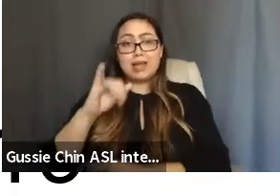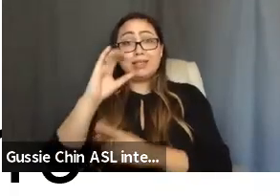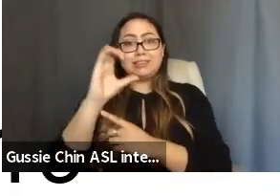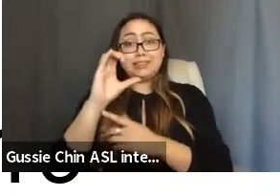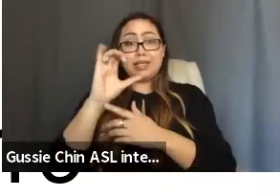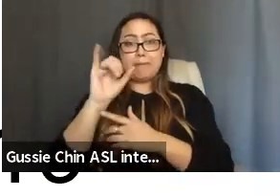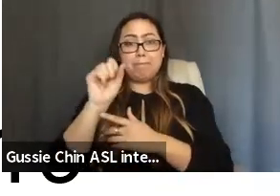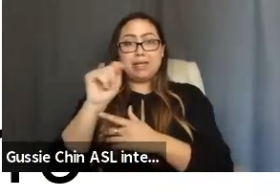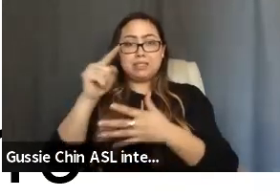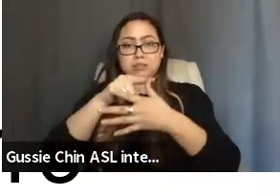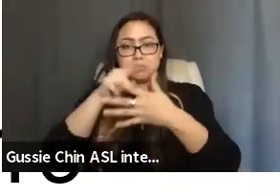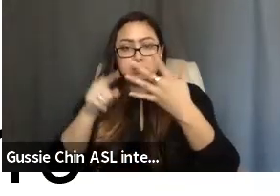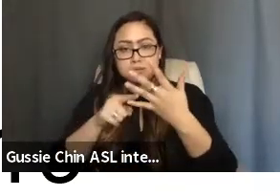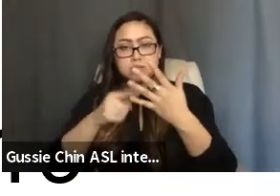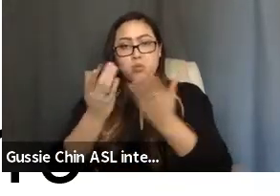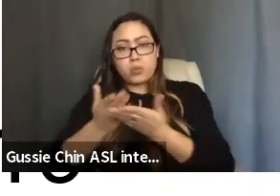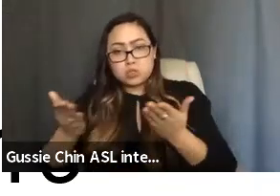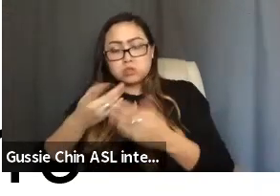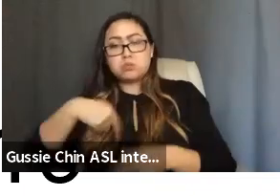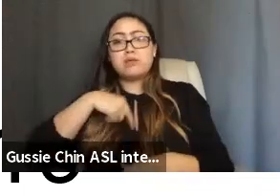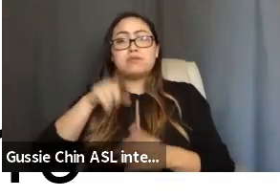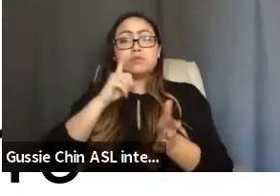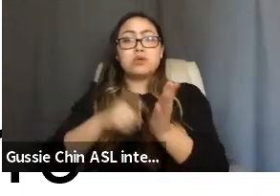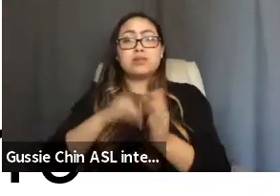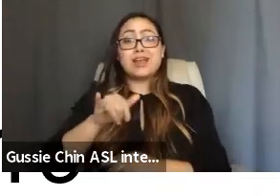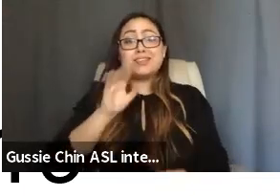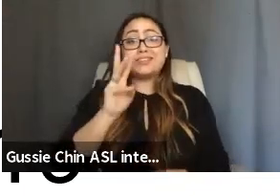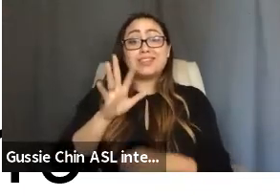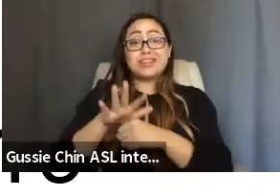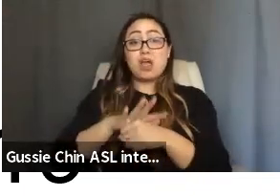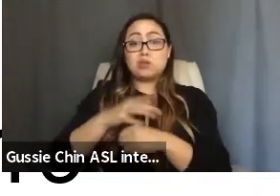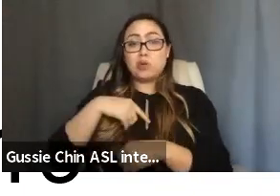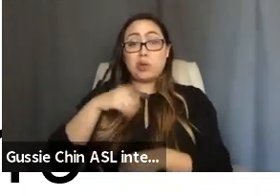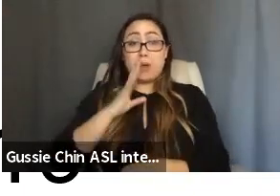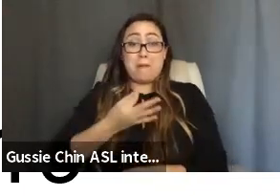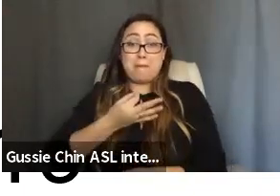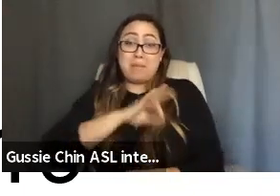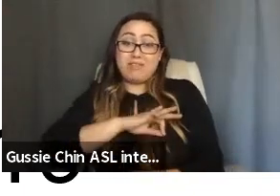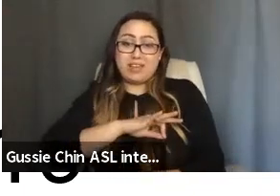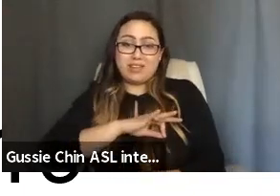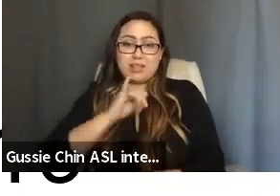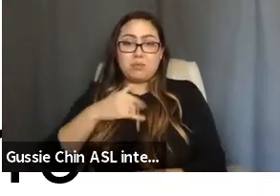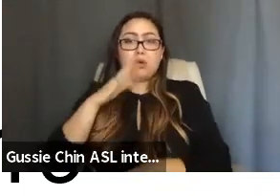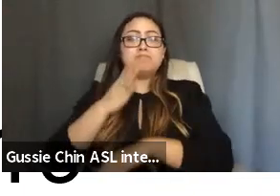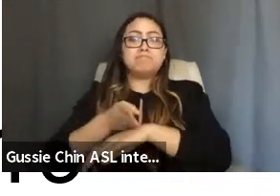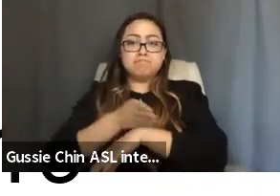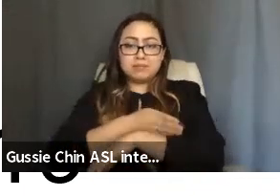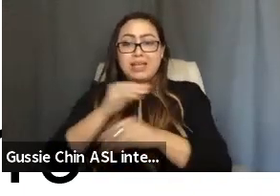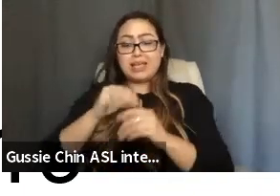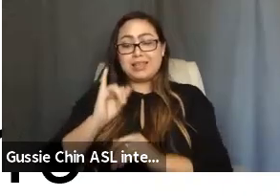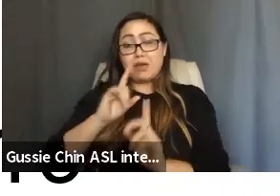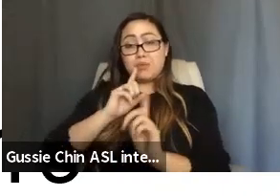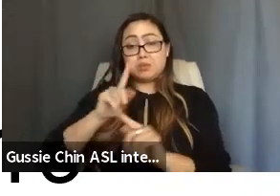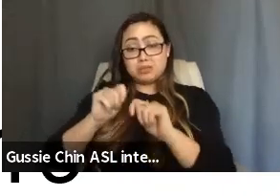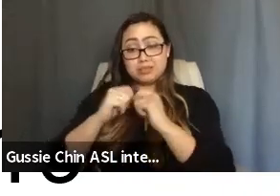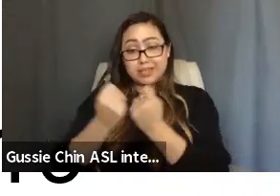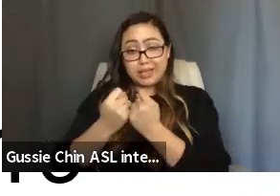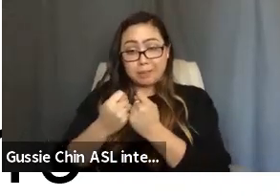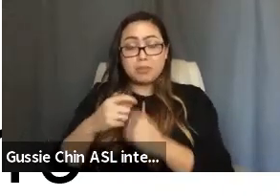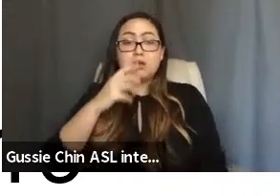would benefit as we grow in here, and in these response teams, which is onsite, environmental,